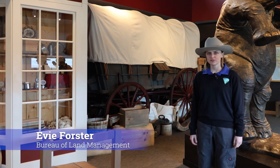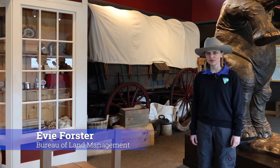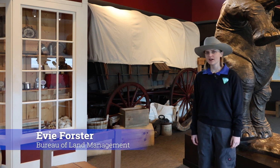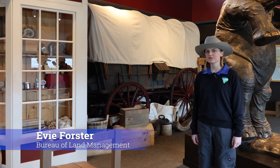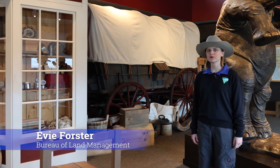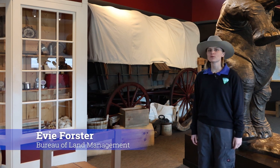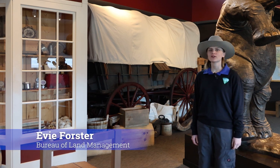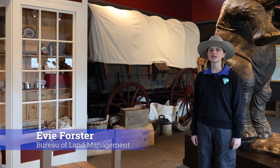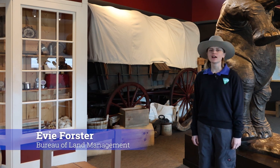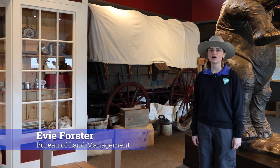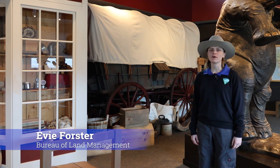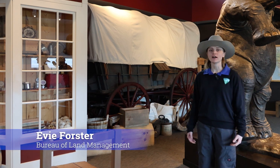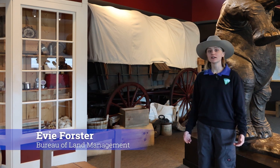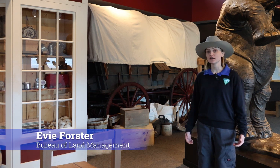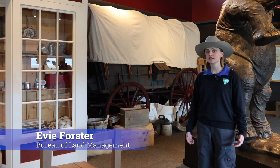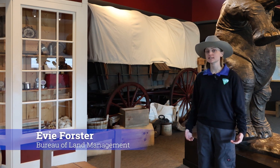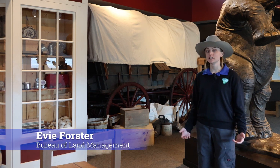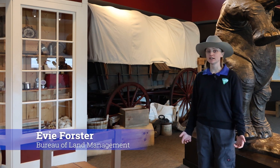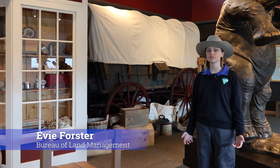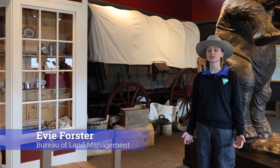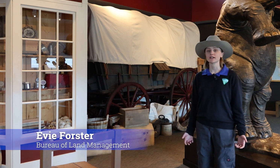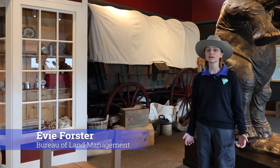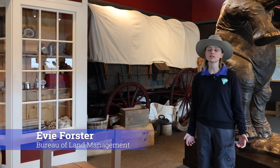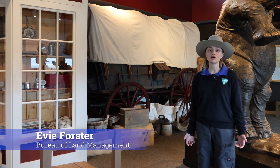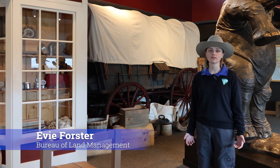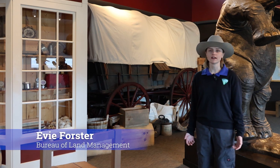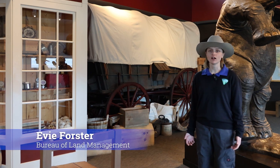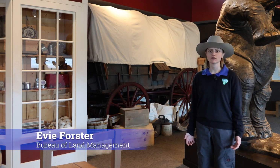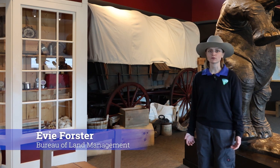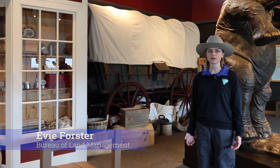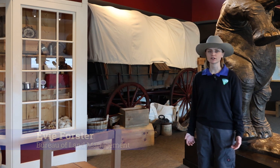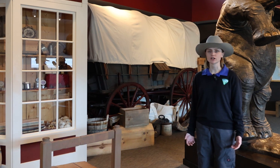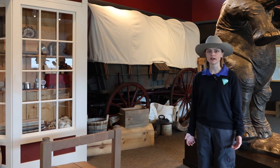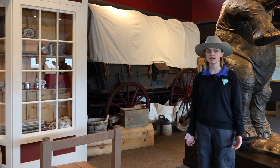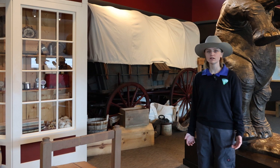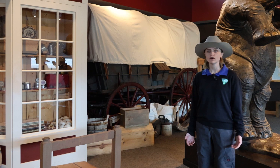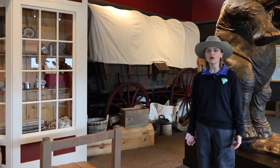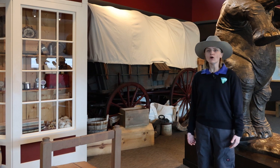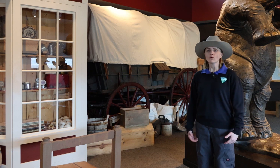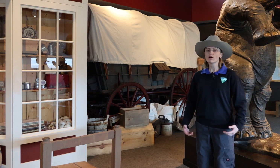Have you ever wondered how pioneers and natives traded along the California Trail?